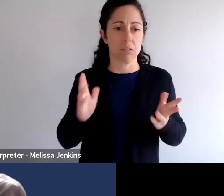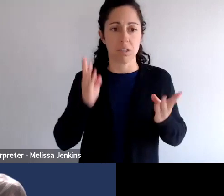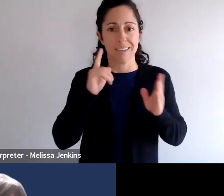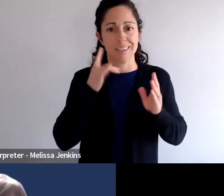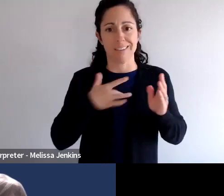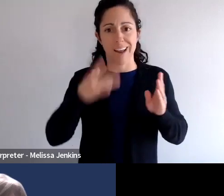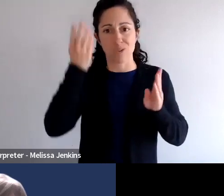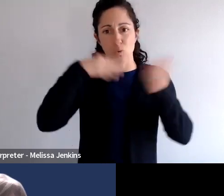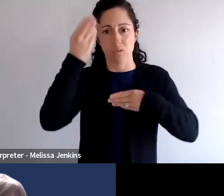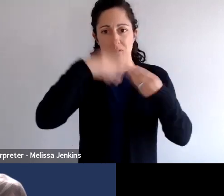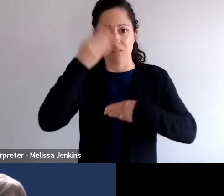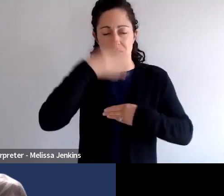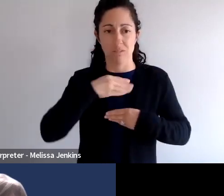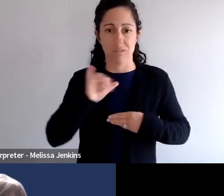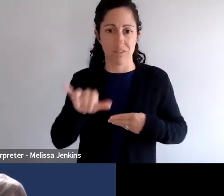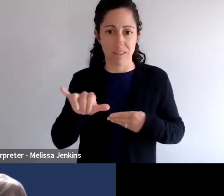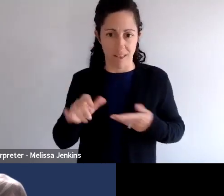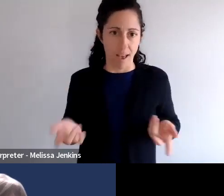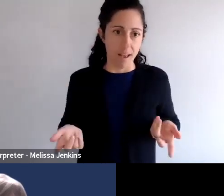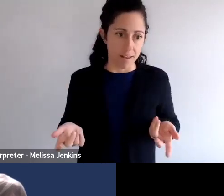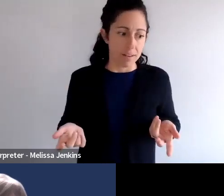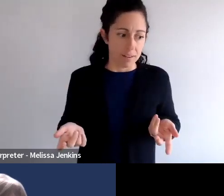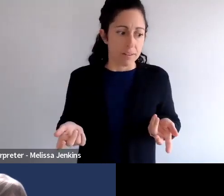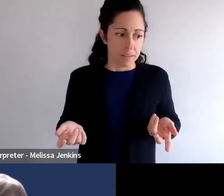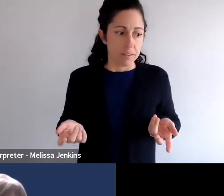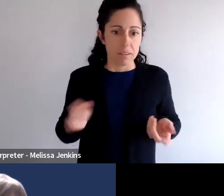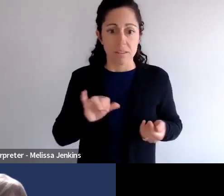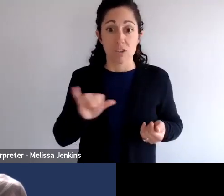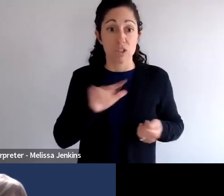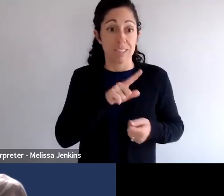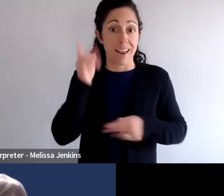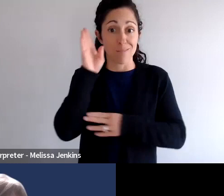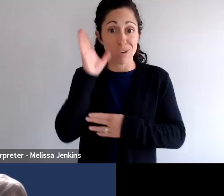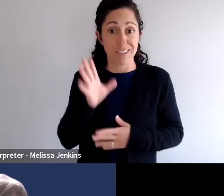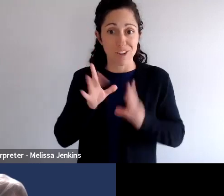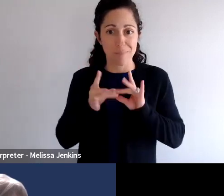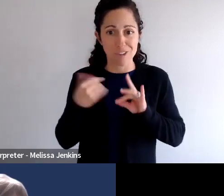certain things just like the uh presenter here was telling us through the dashboard.